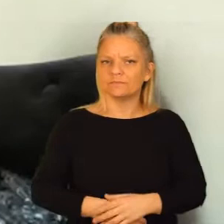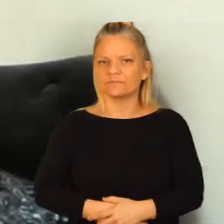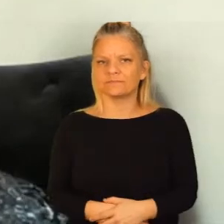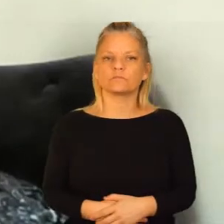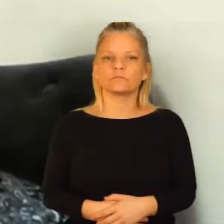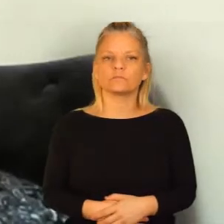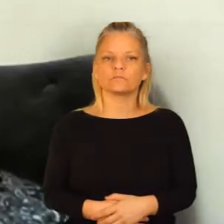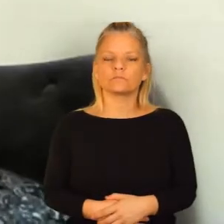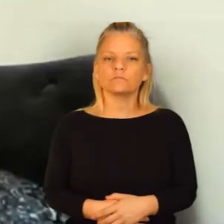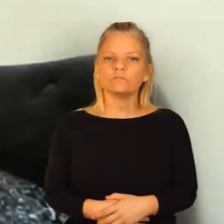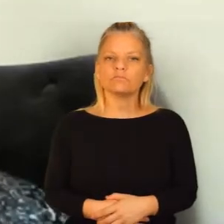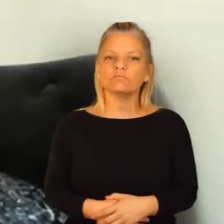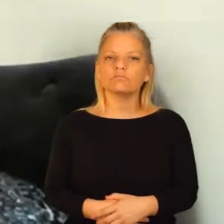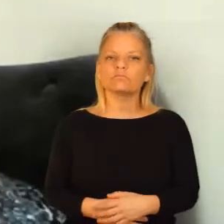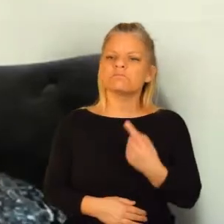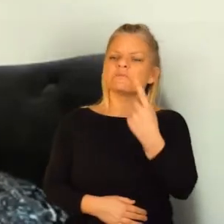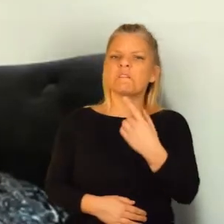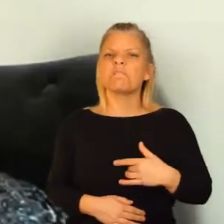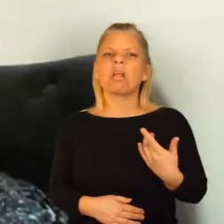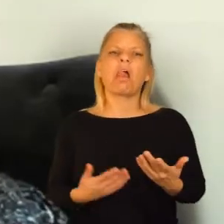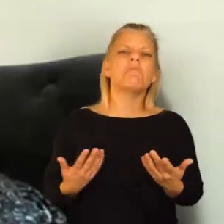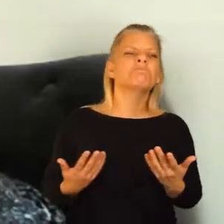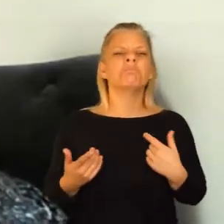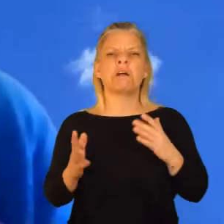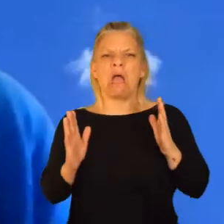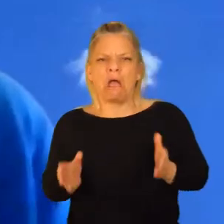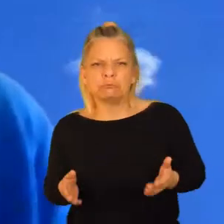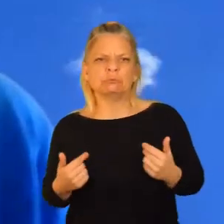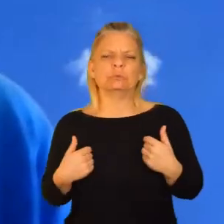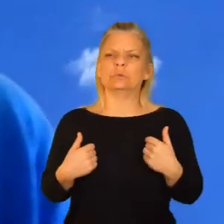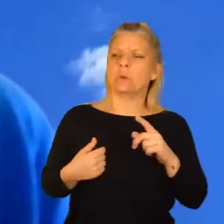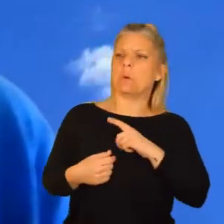something out of the buffet if I fancied it but I didn't have to if you're feeling that you have